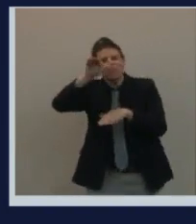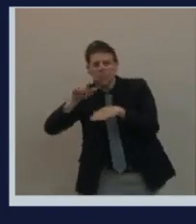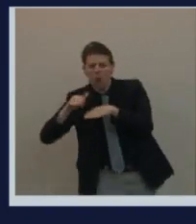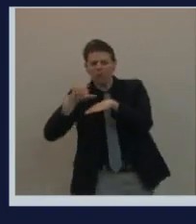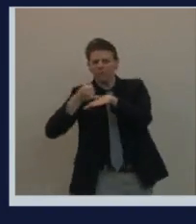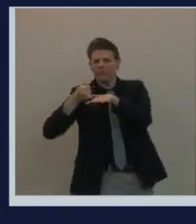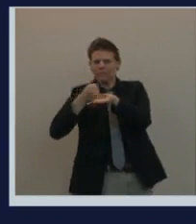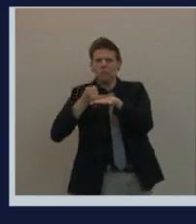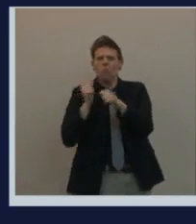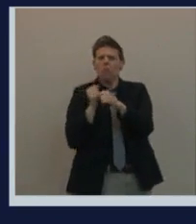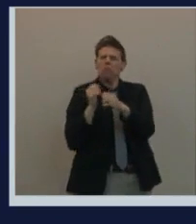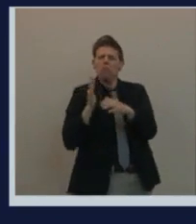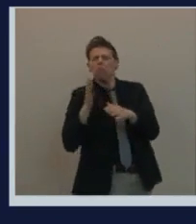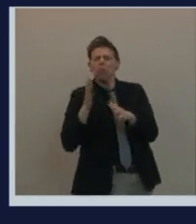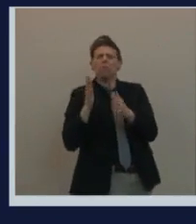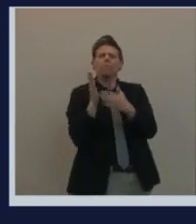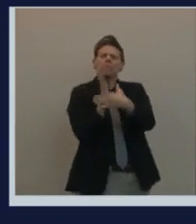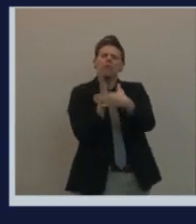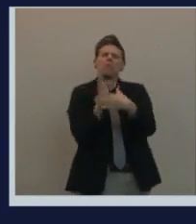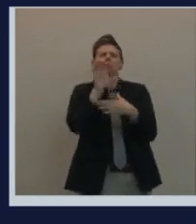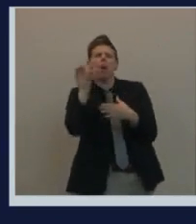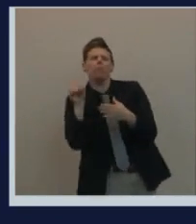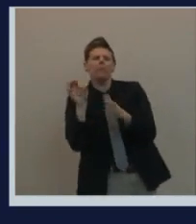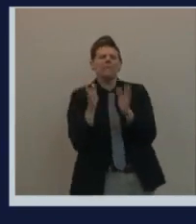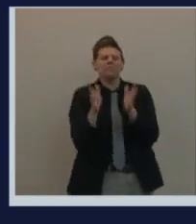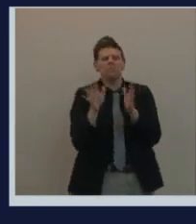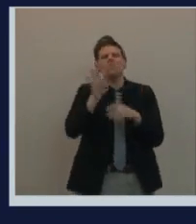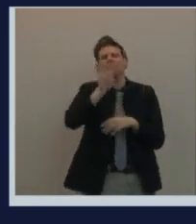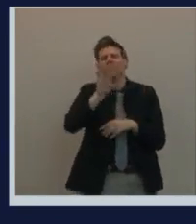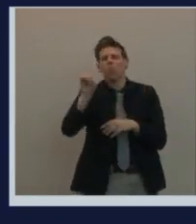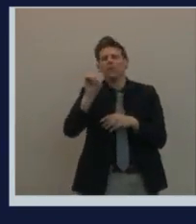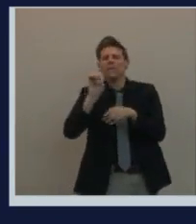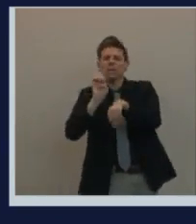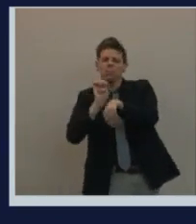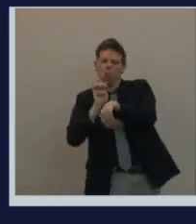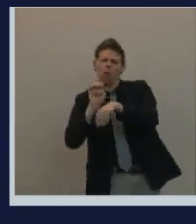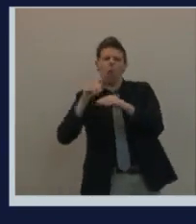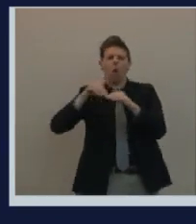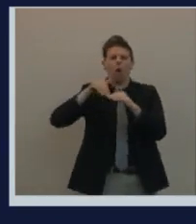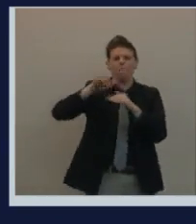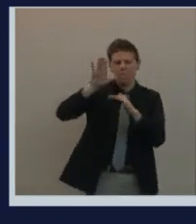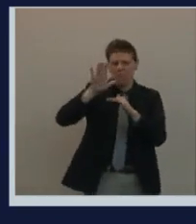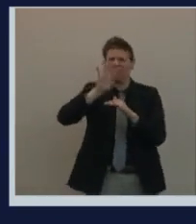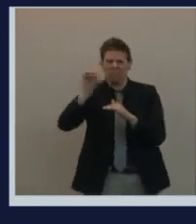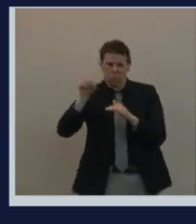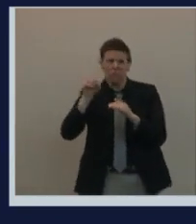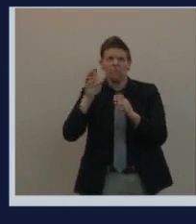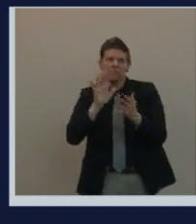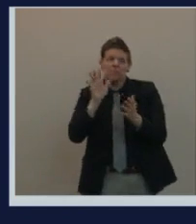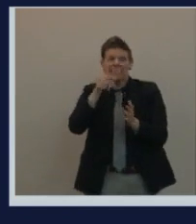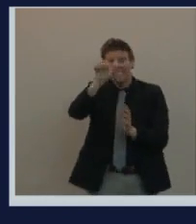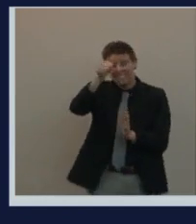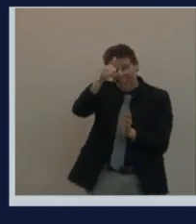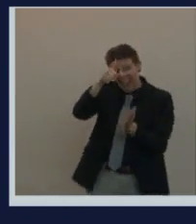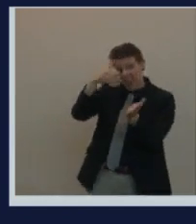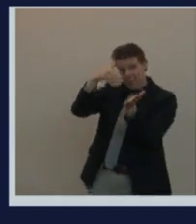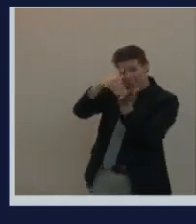IT HAS A LOAN RECOVERY FUND. THAT FUND IS INTENDED TO PROVIDE LOW-INTEREST LOANS TO MIDSIZE COMPANIES.